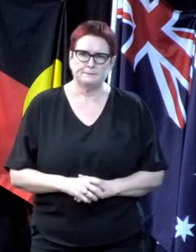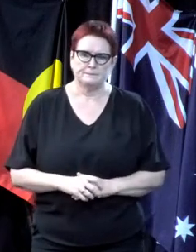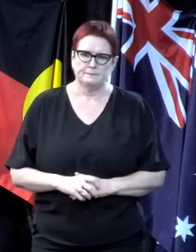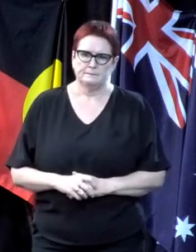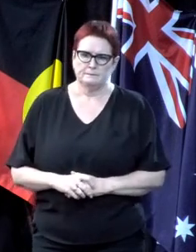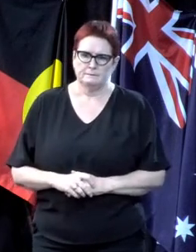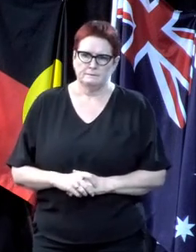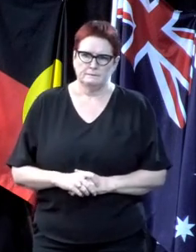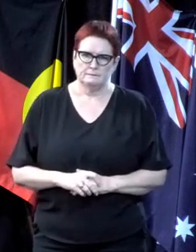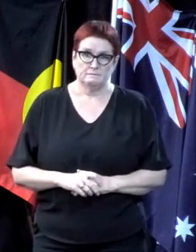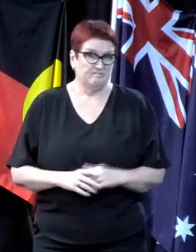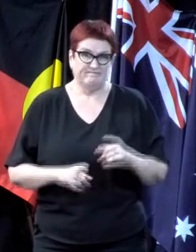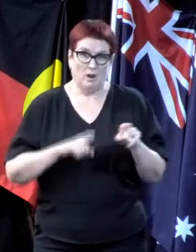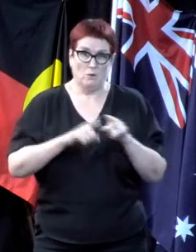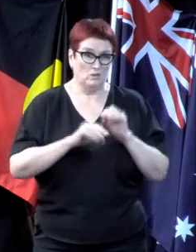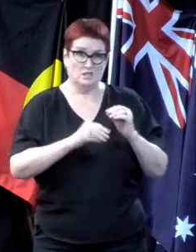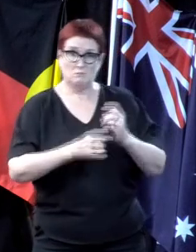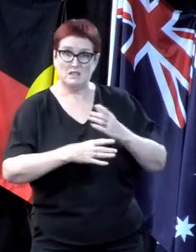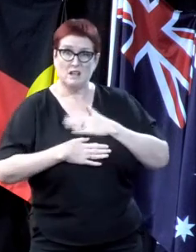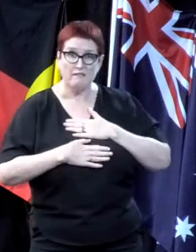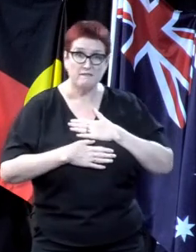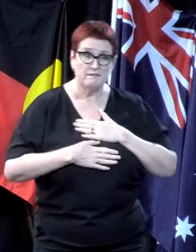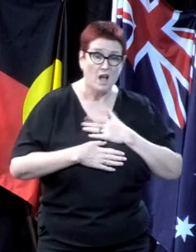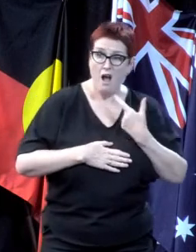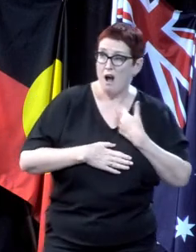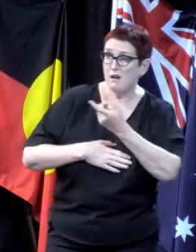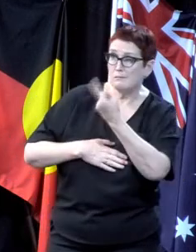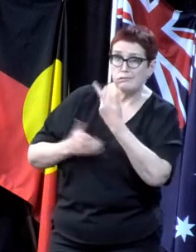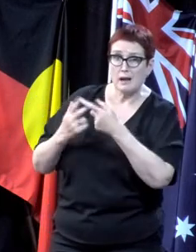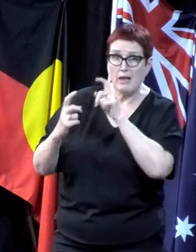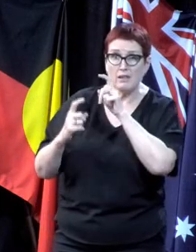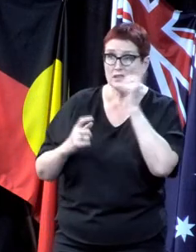You didn’t share your practice with other teachers. Teachers didn’t come in and watch your practice.